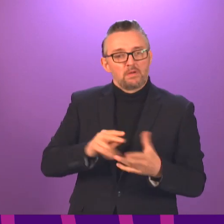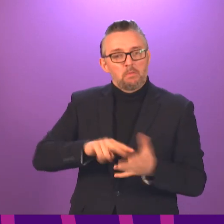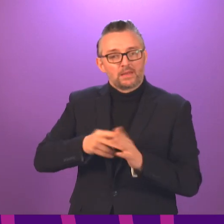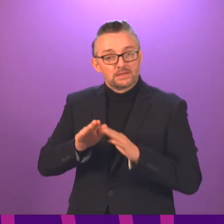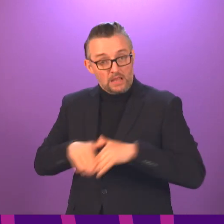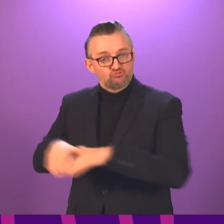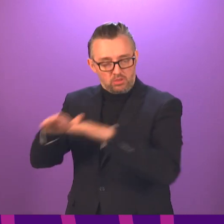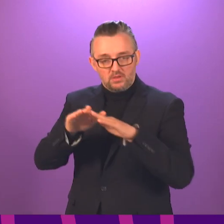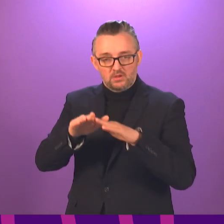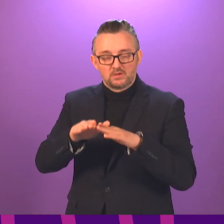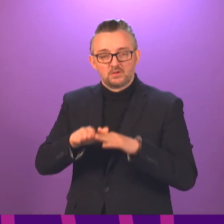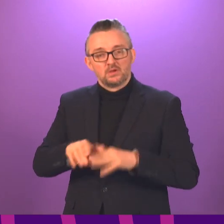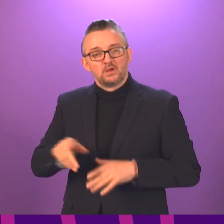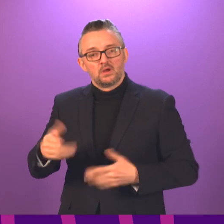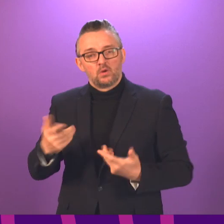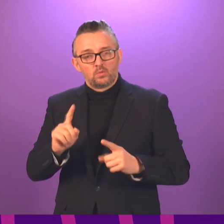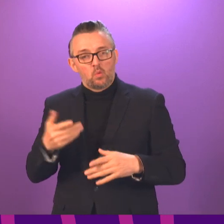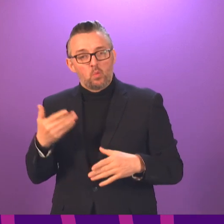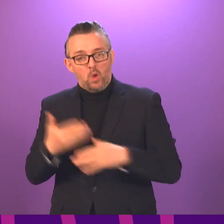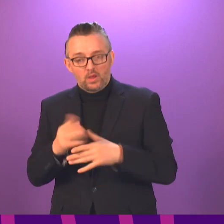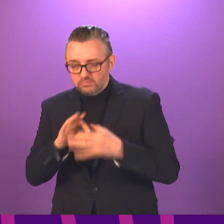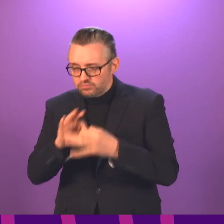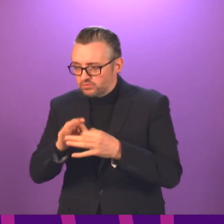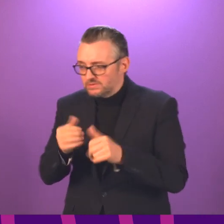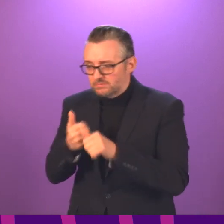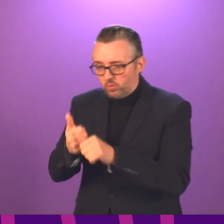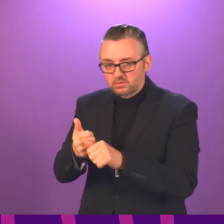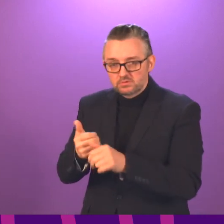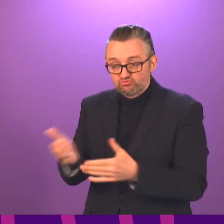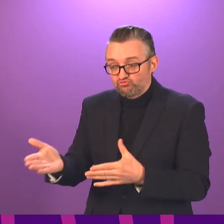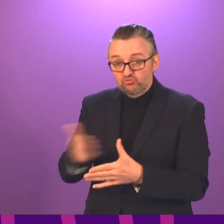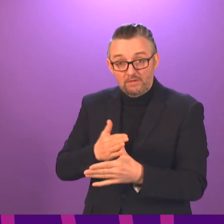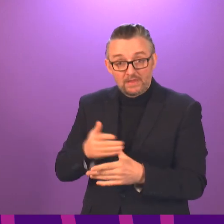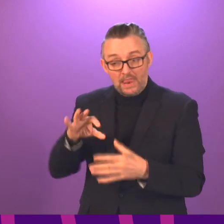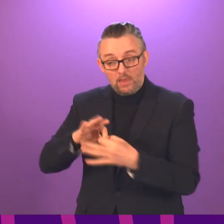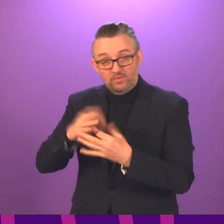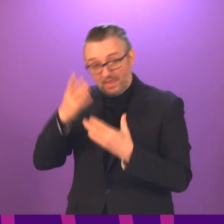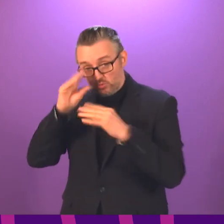that the work to support recovery in education is already under way and I have set out the